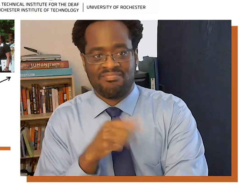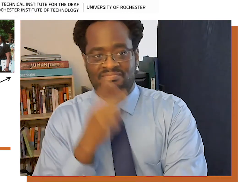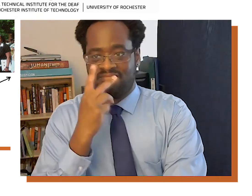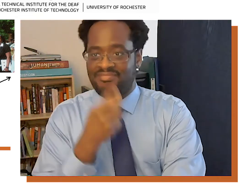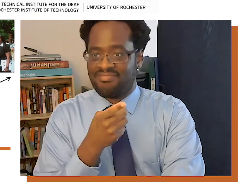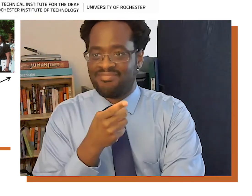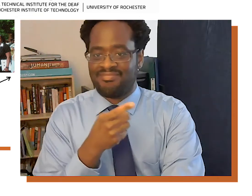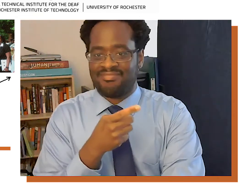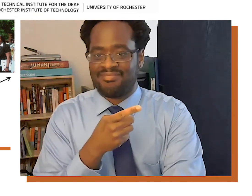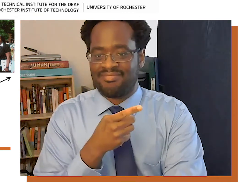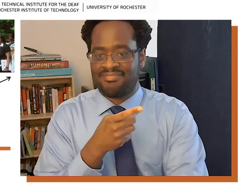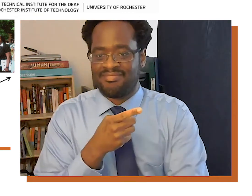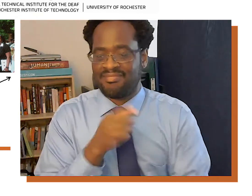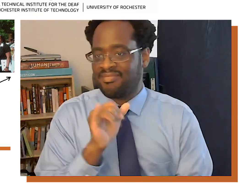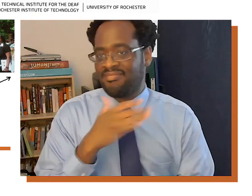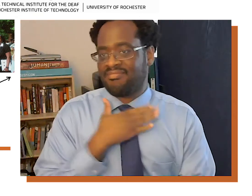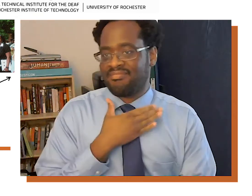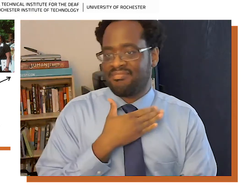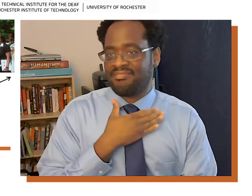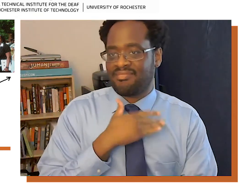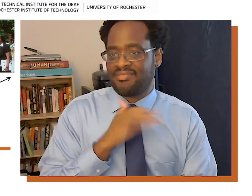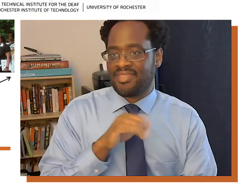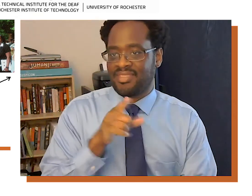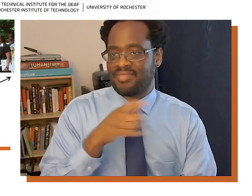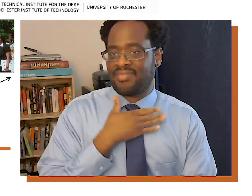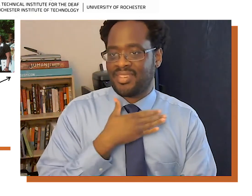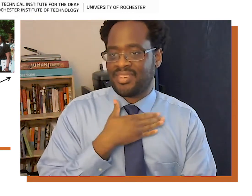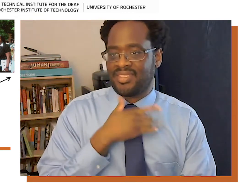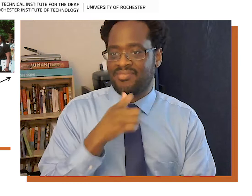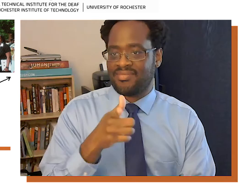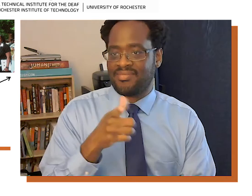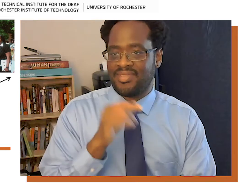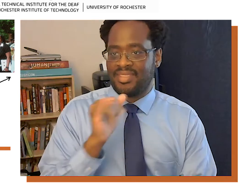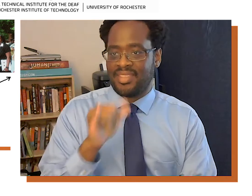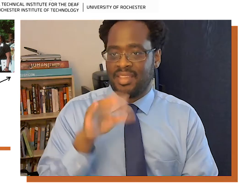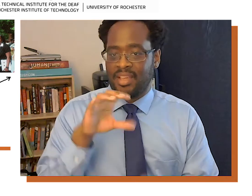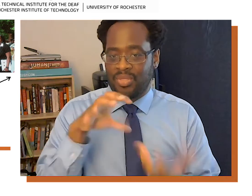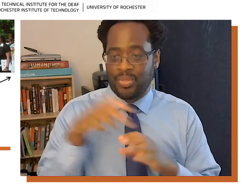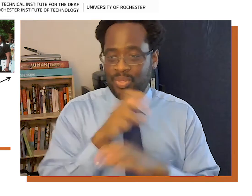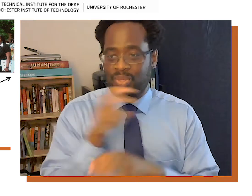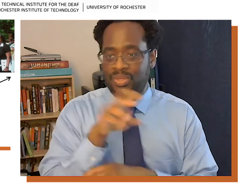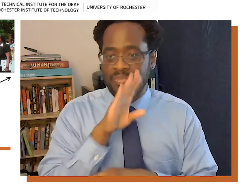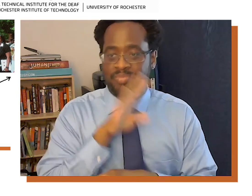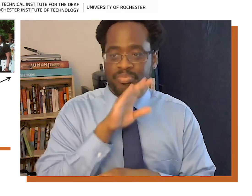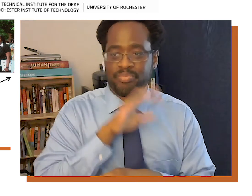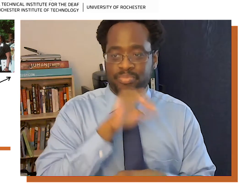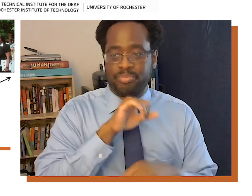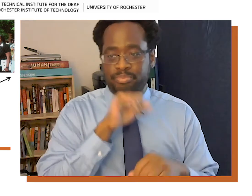but indeed it was not. This second, bottom-right picture is what my journey has been like.